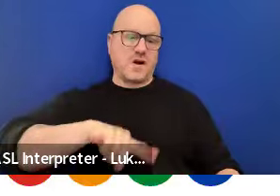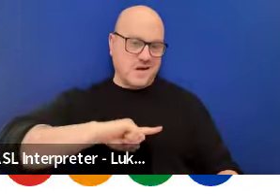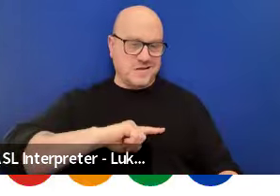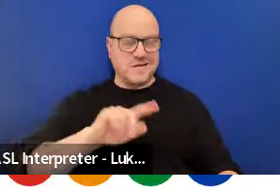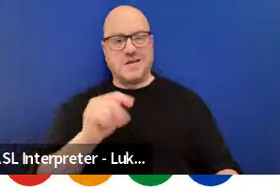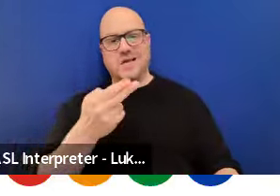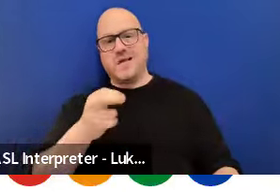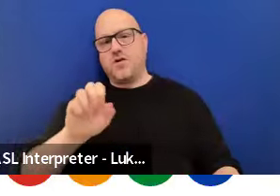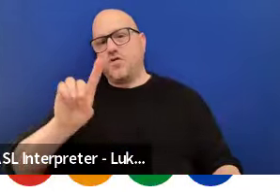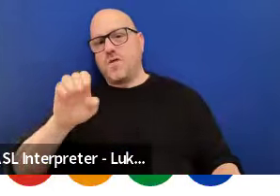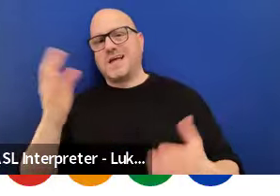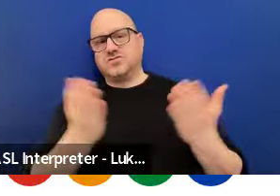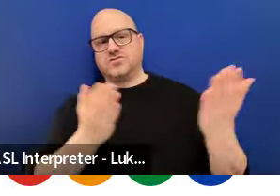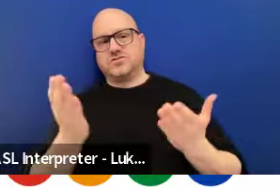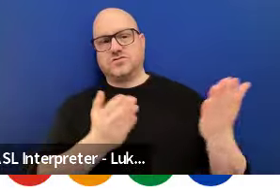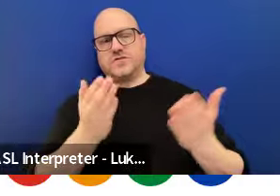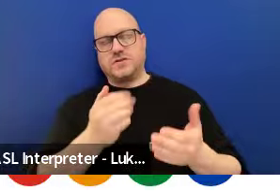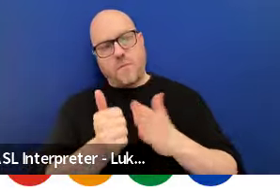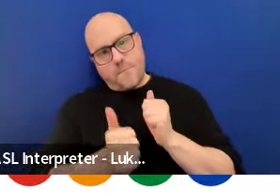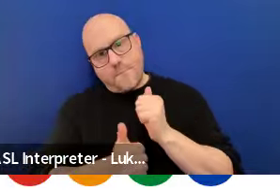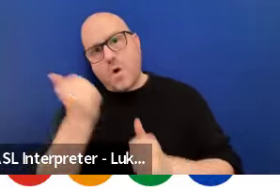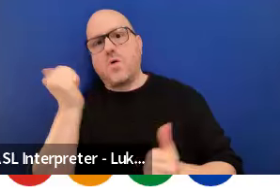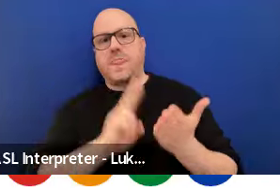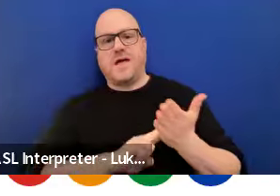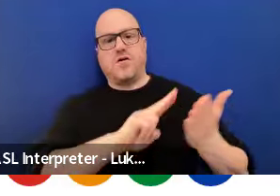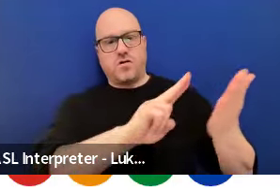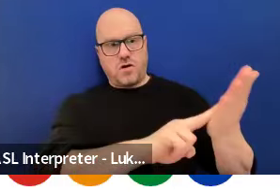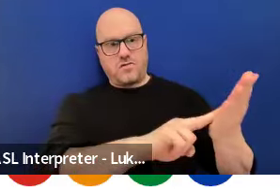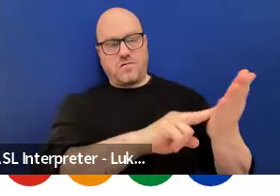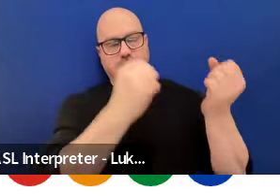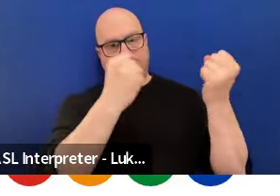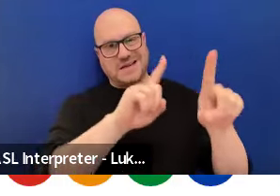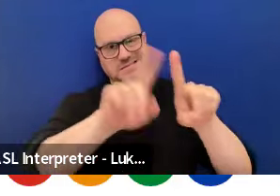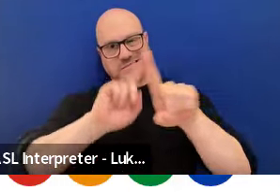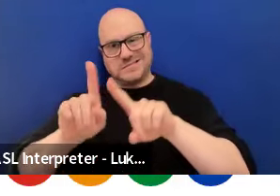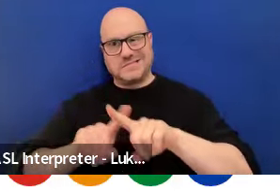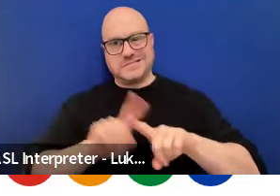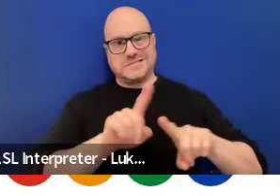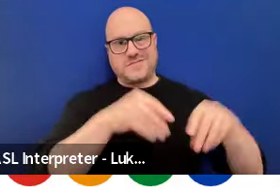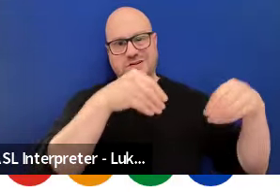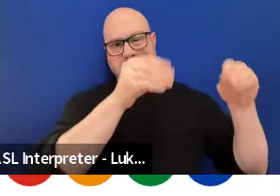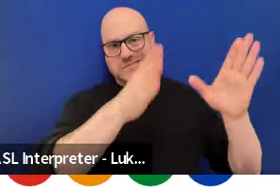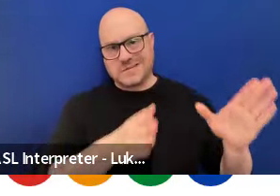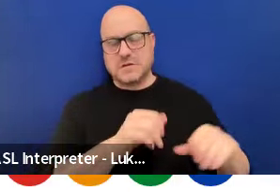SORT OF ISSUE FOR US. THE RIDE SERVICE IS LARGELY